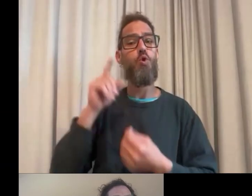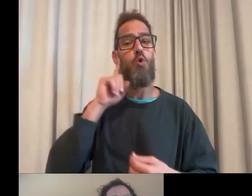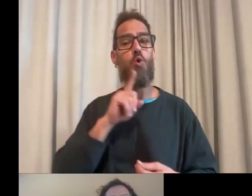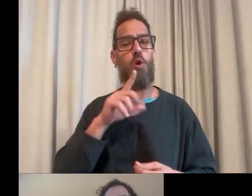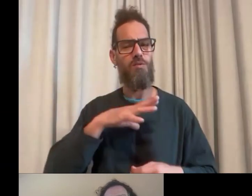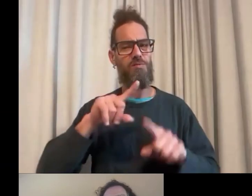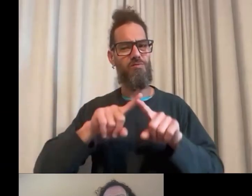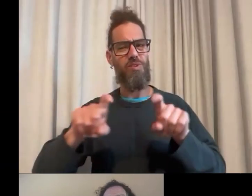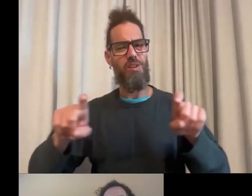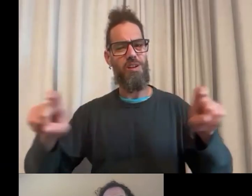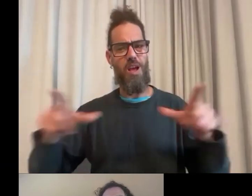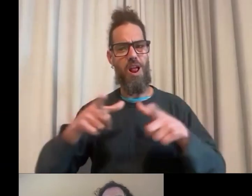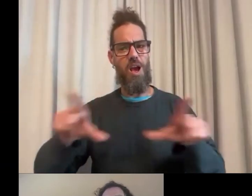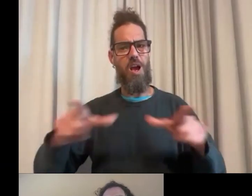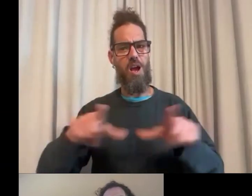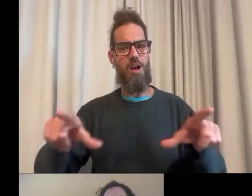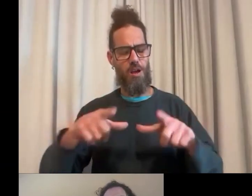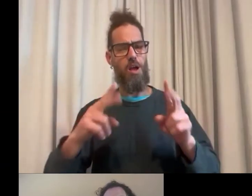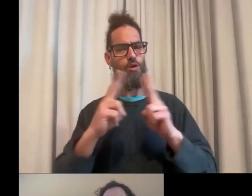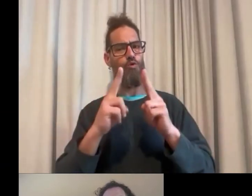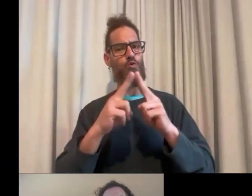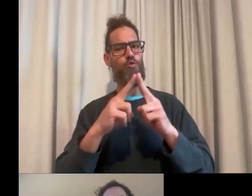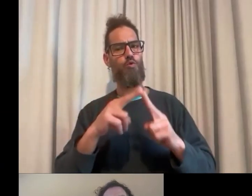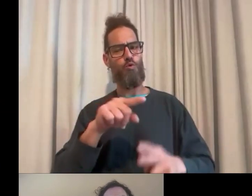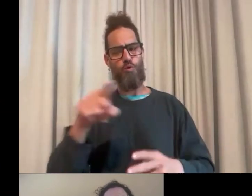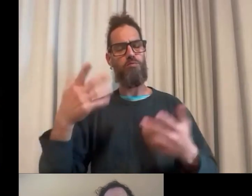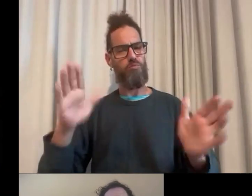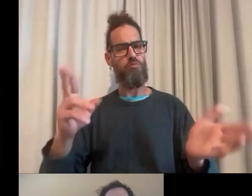as the primary languages of the nation's Deaf people.